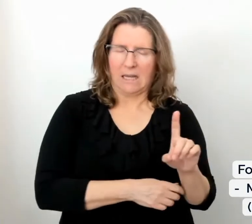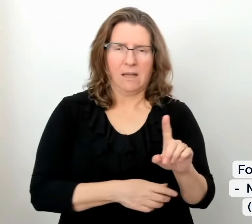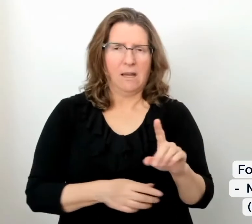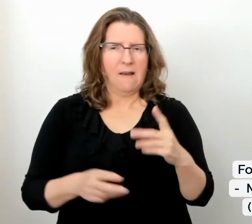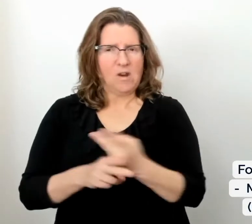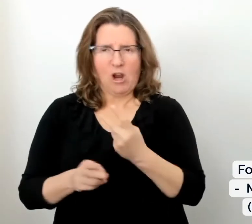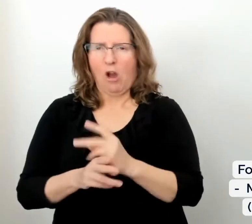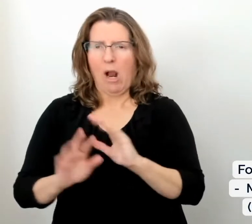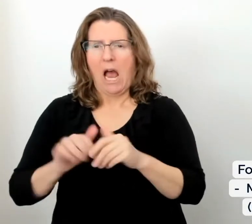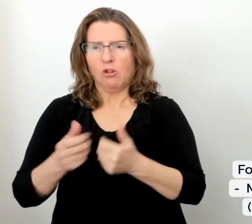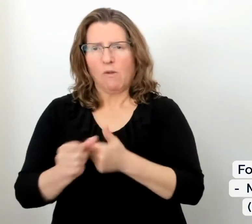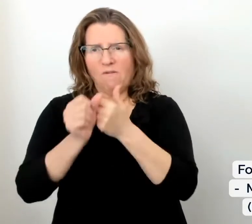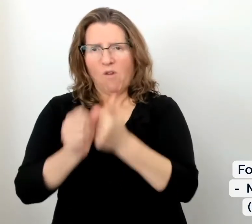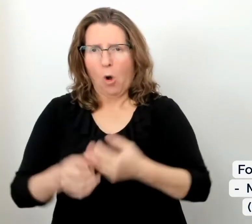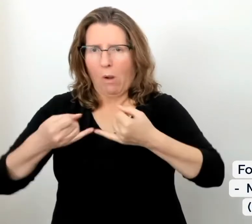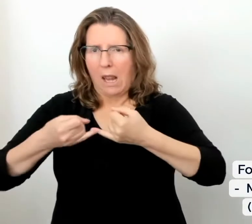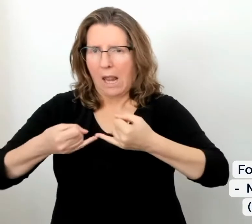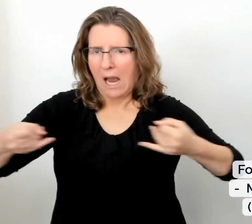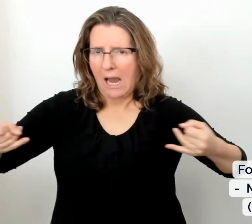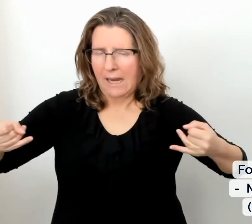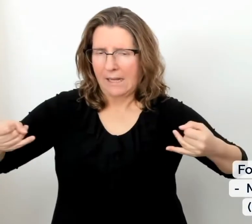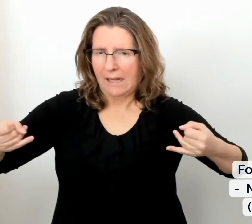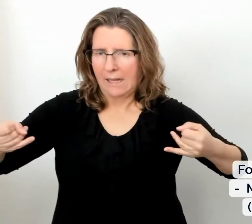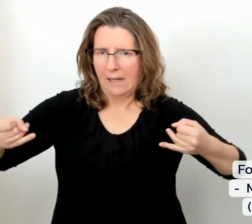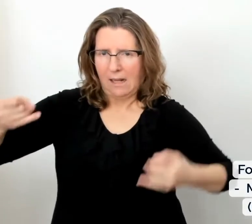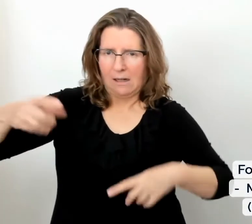They struggle to follow the lines on the page.